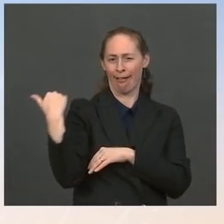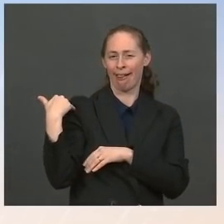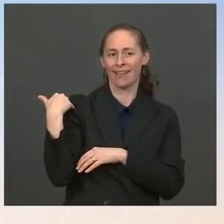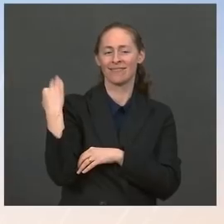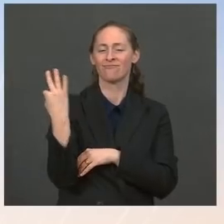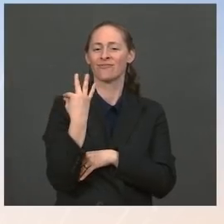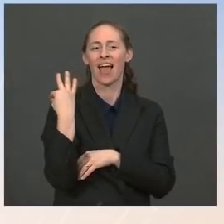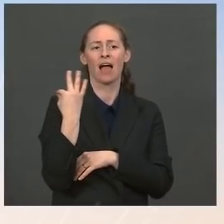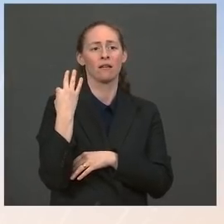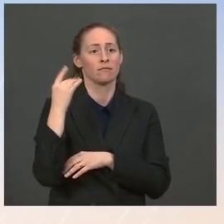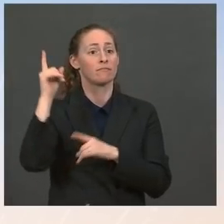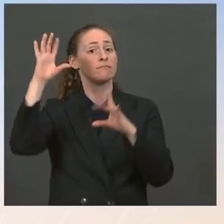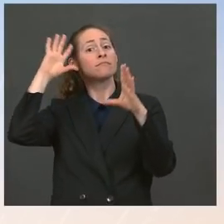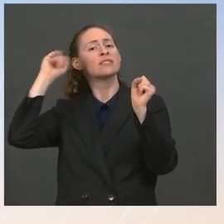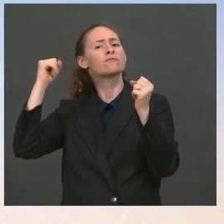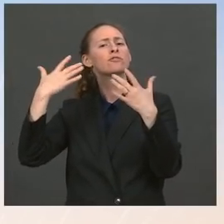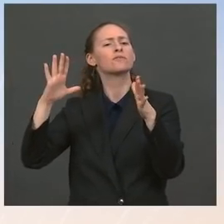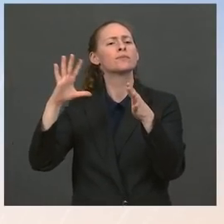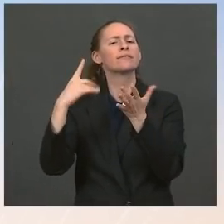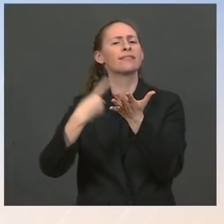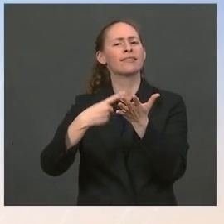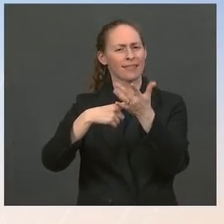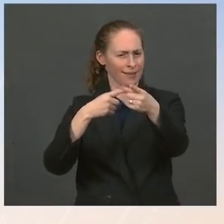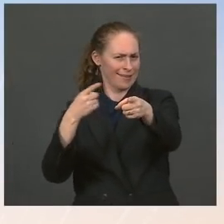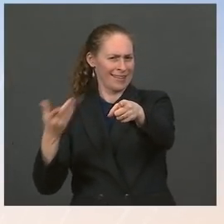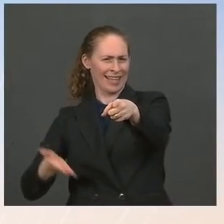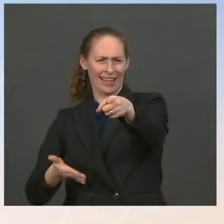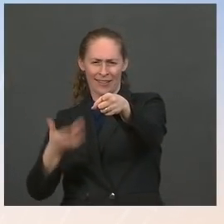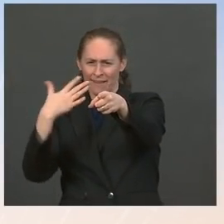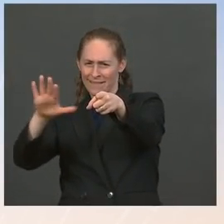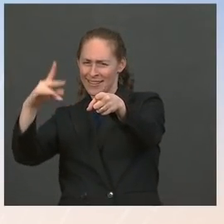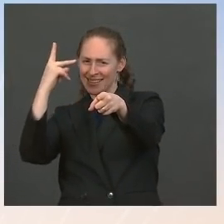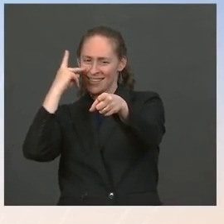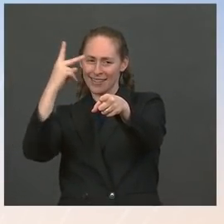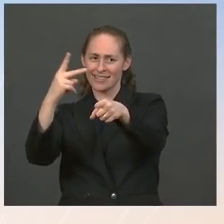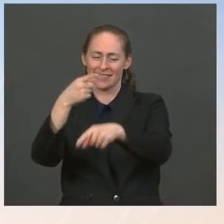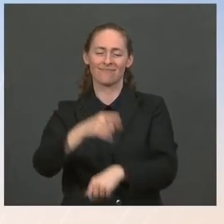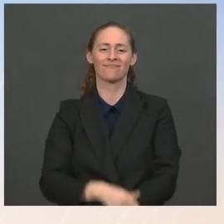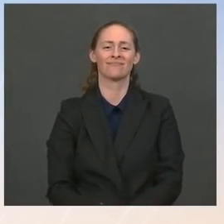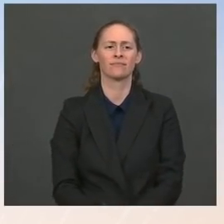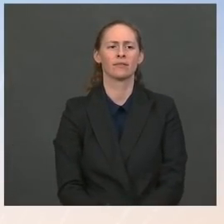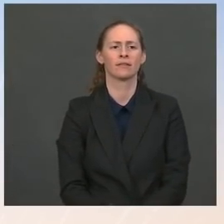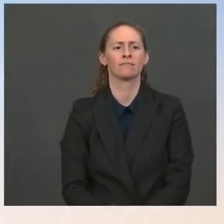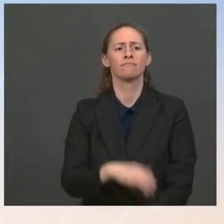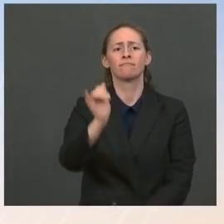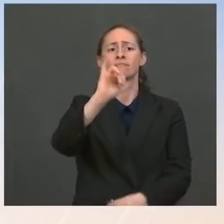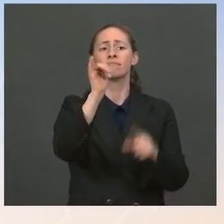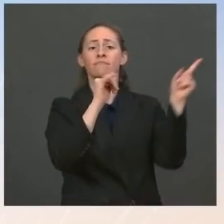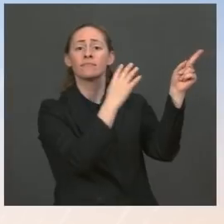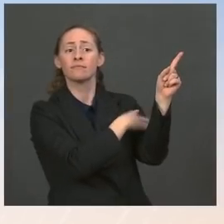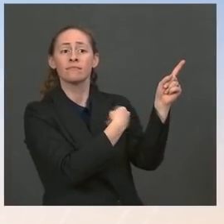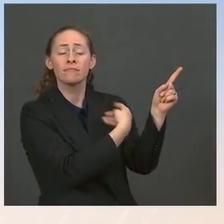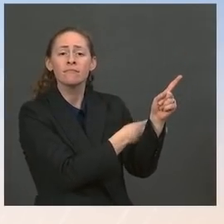you were -- you were with us in both Scotland and in Rome where he was asked that question. I believe in Scotland he was asked that question